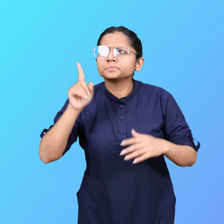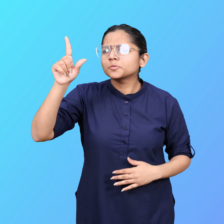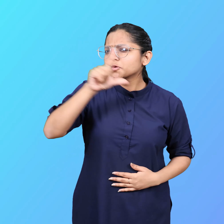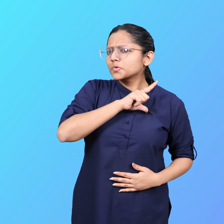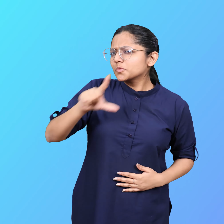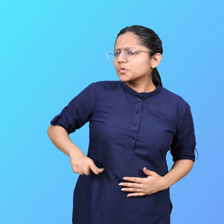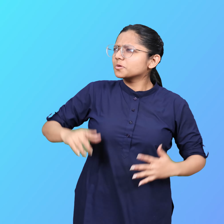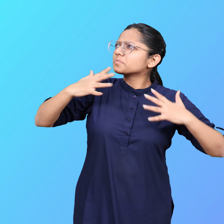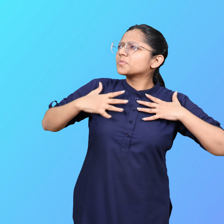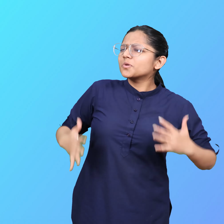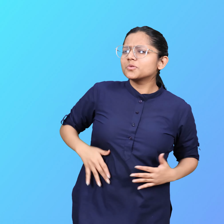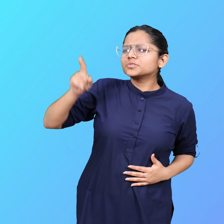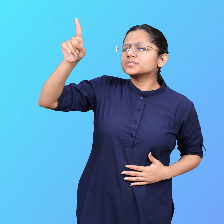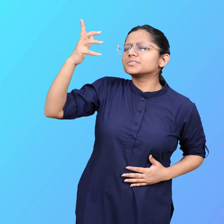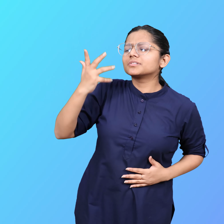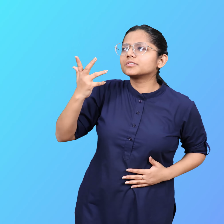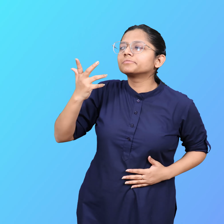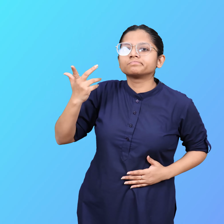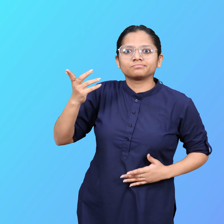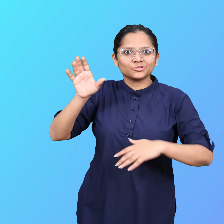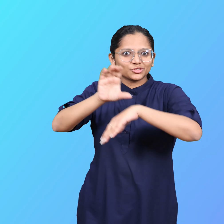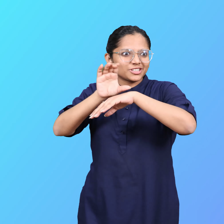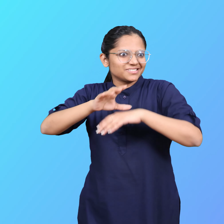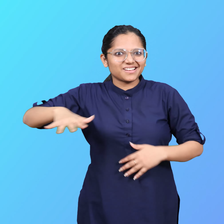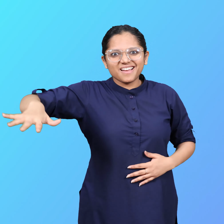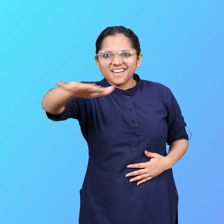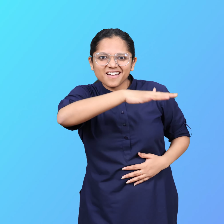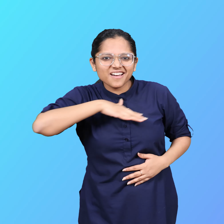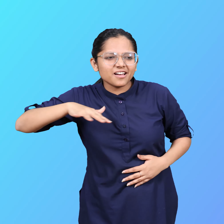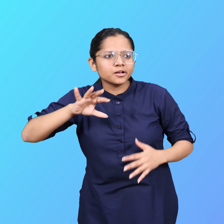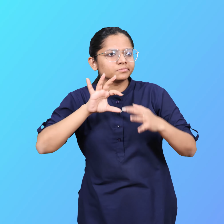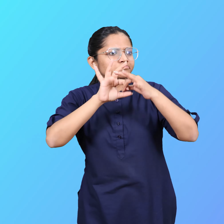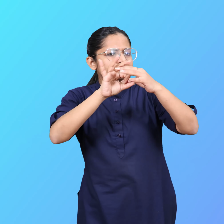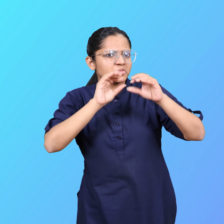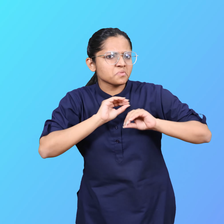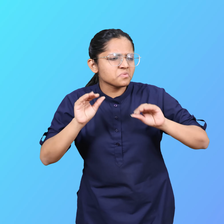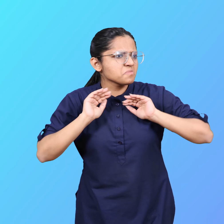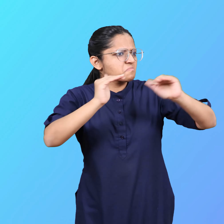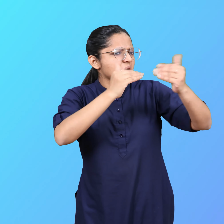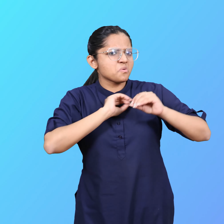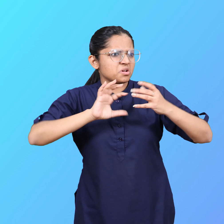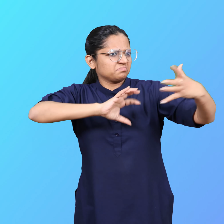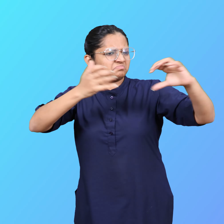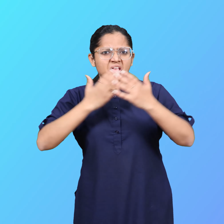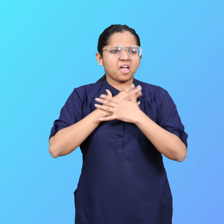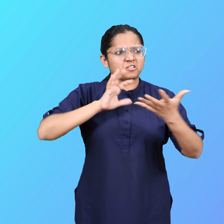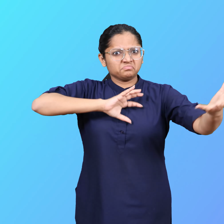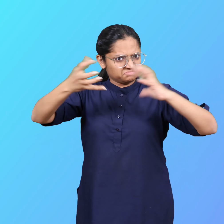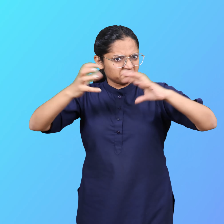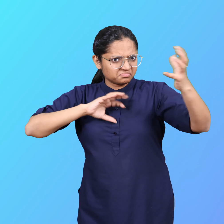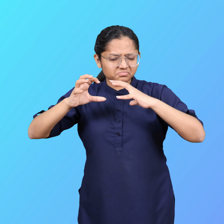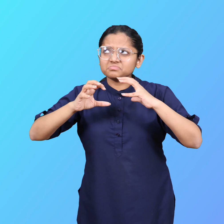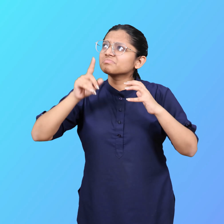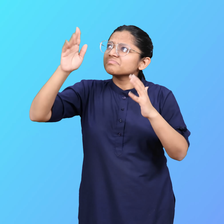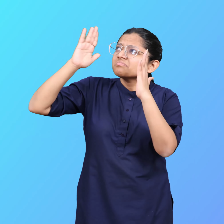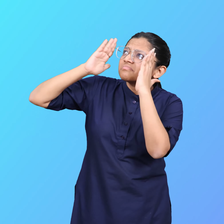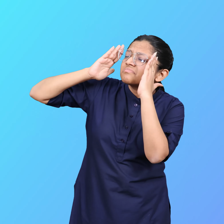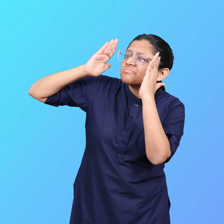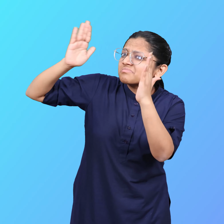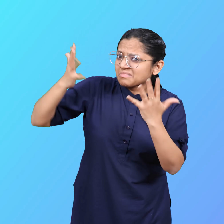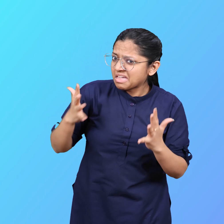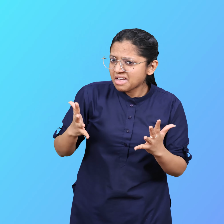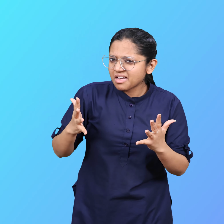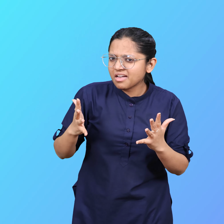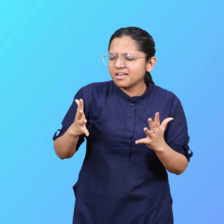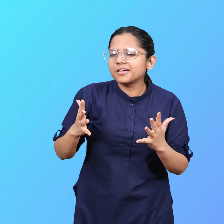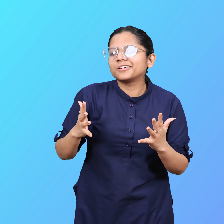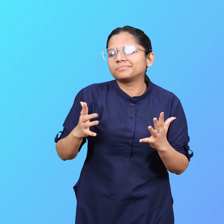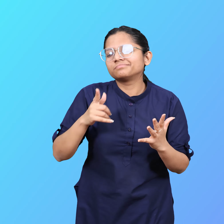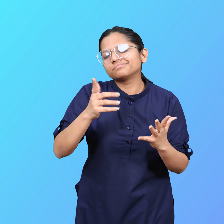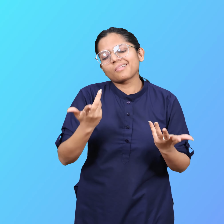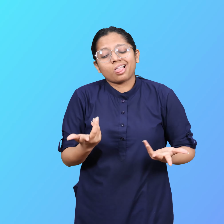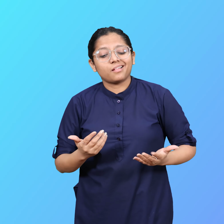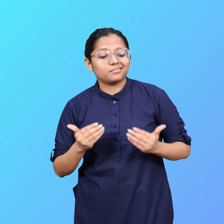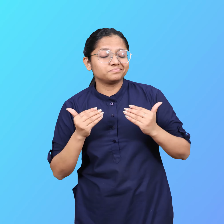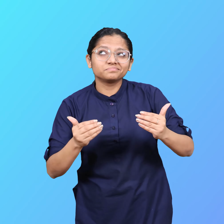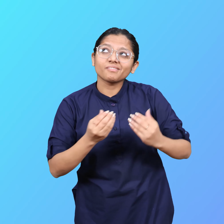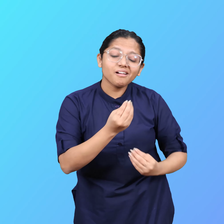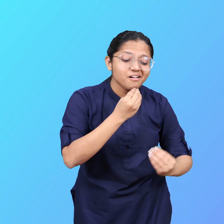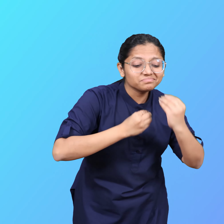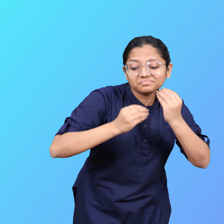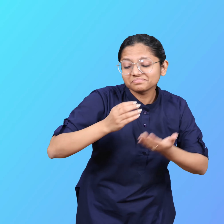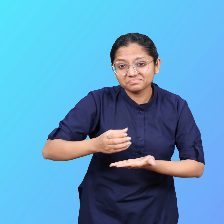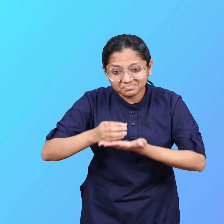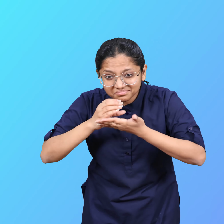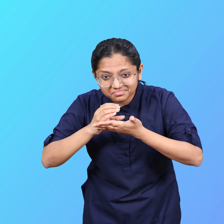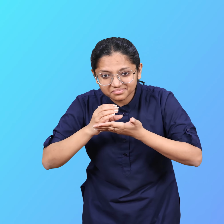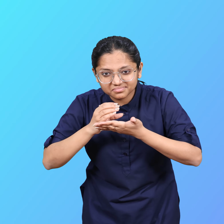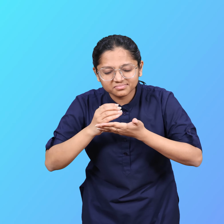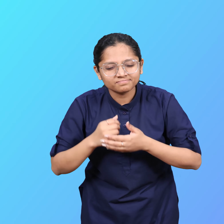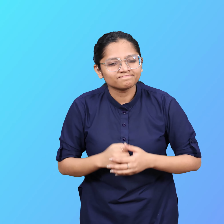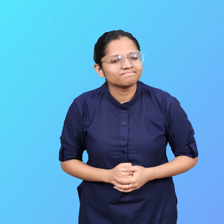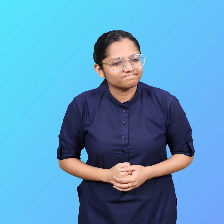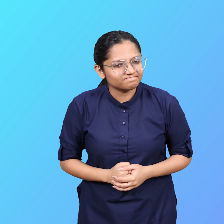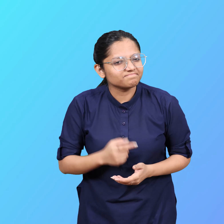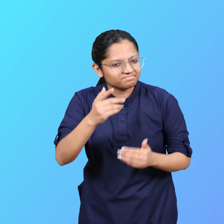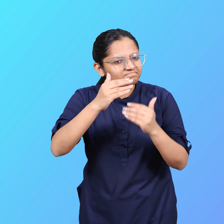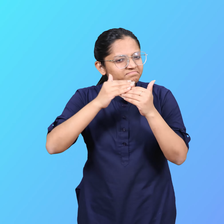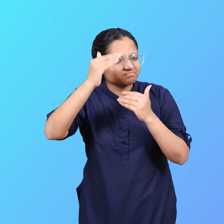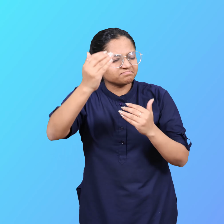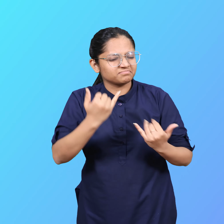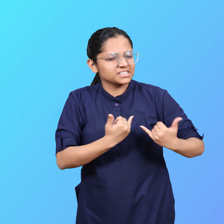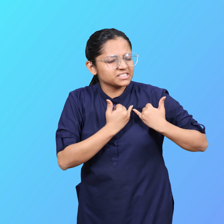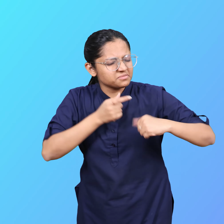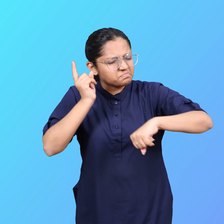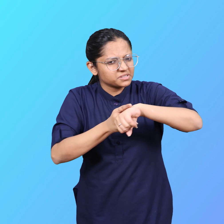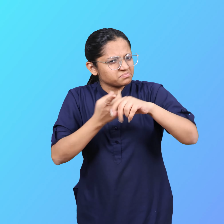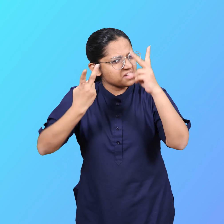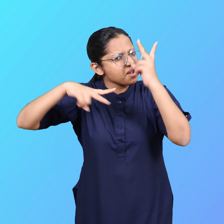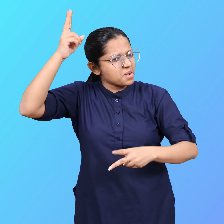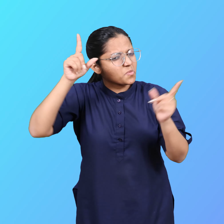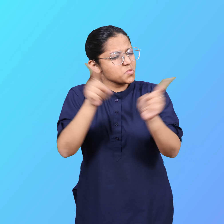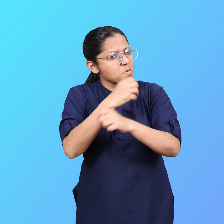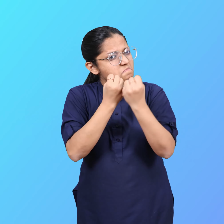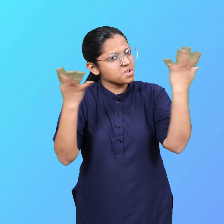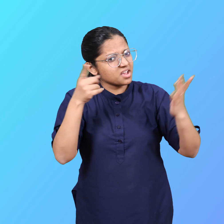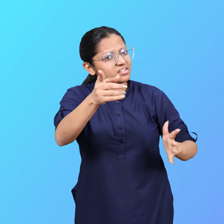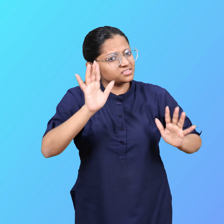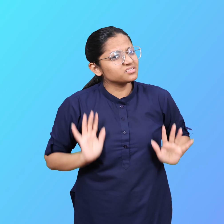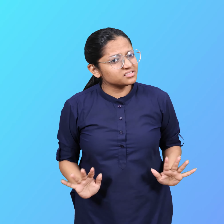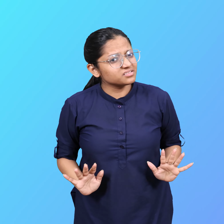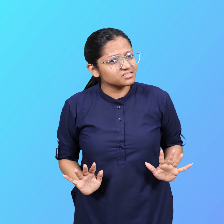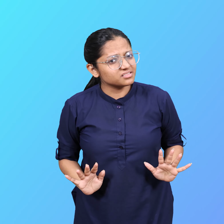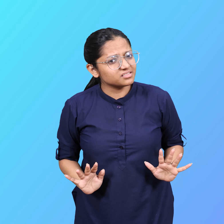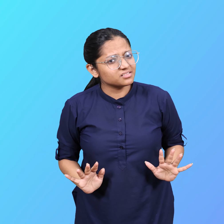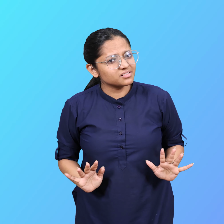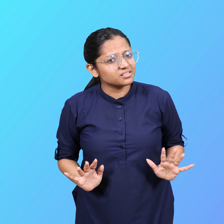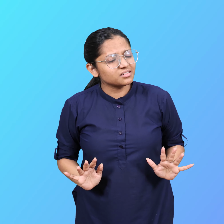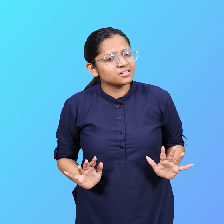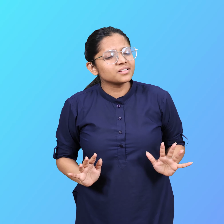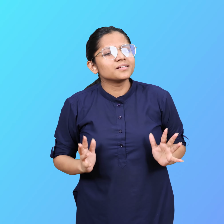If you eat and drink without paying attention to those who are the Lord’s body, your eating and drinking will cause you to be judged guilty.